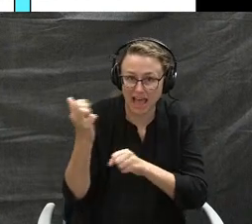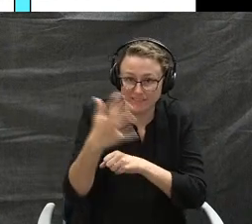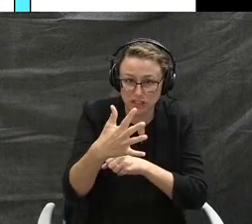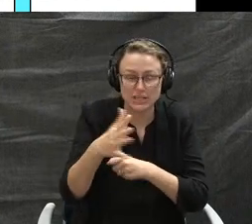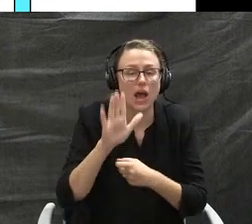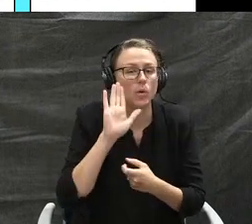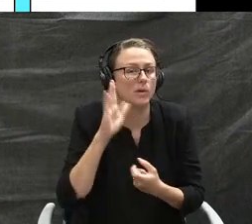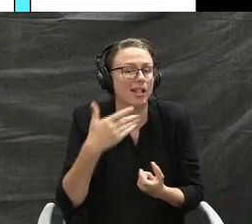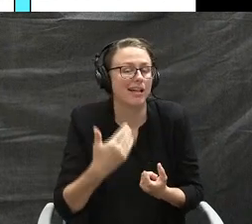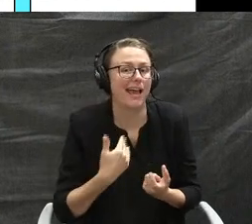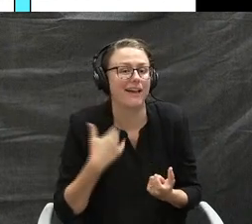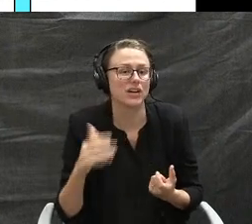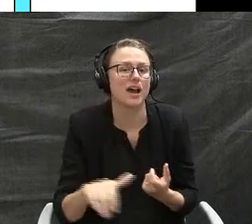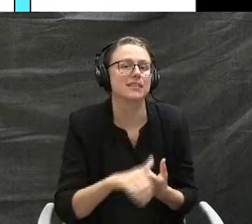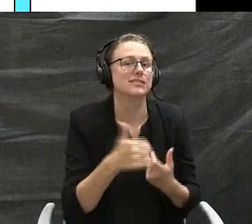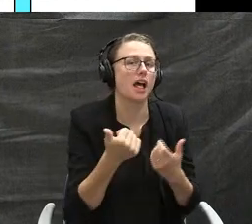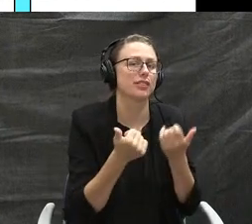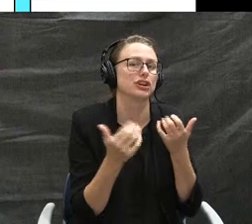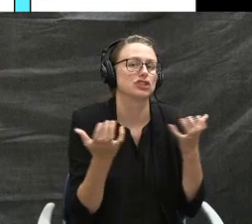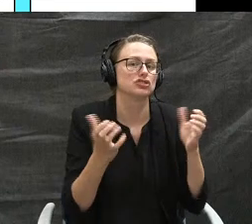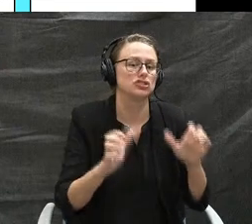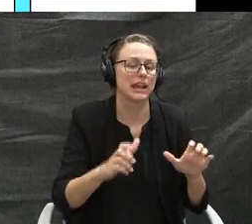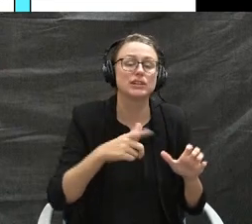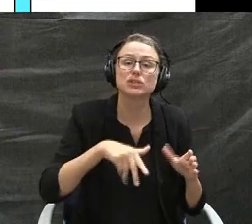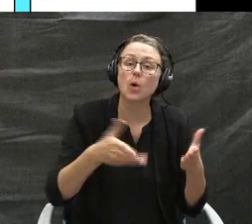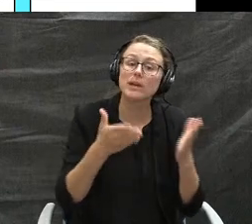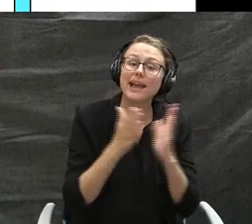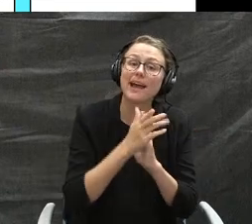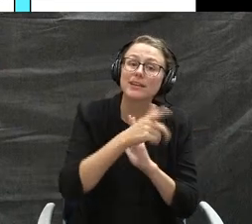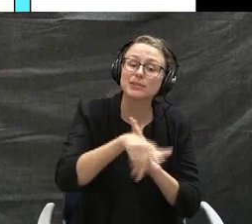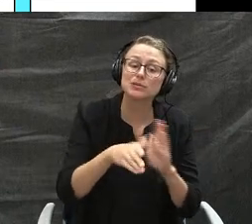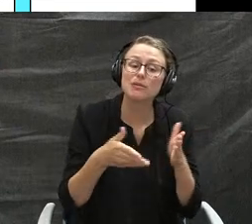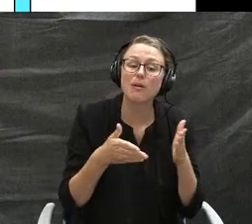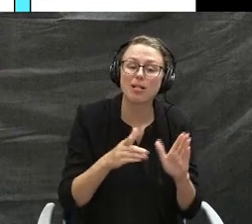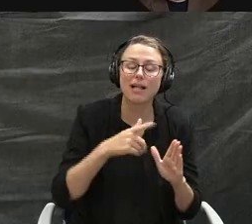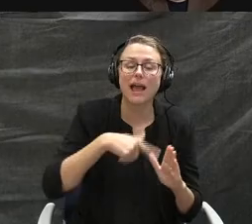at the Apple on this yet, so we'd ask you to allow us to